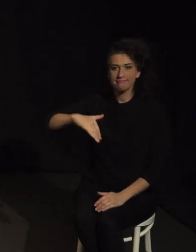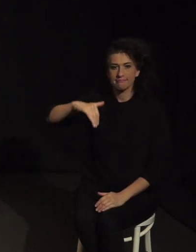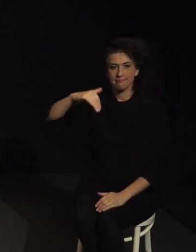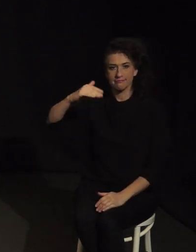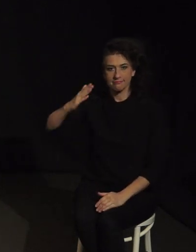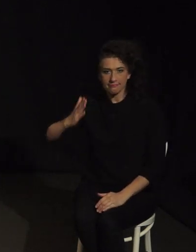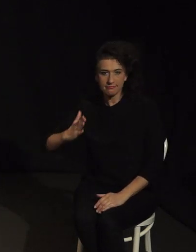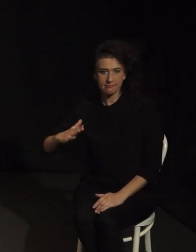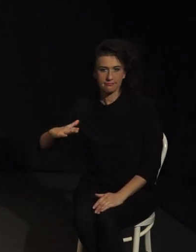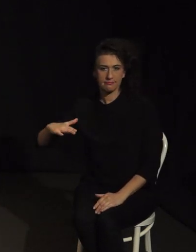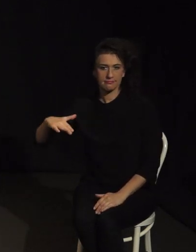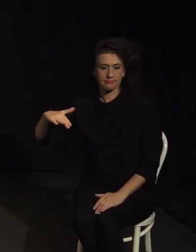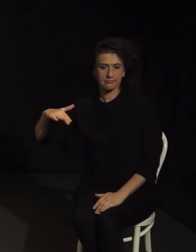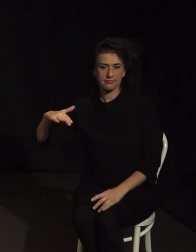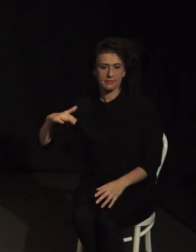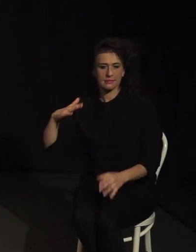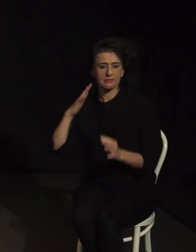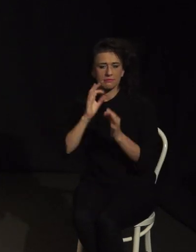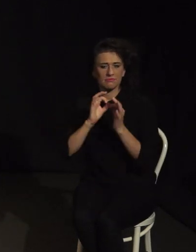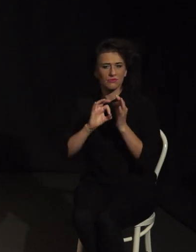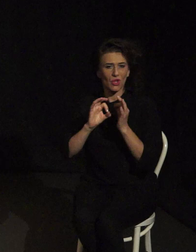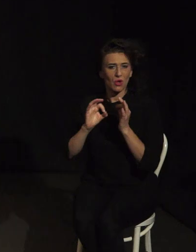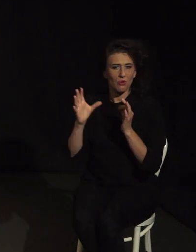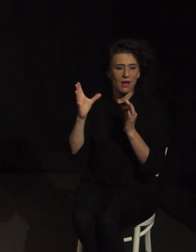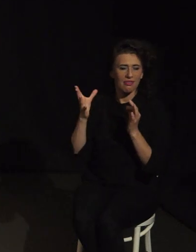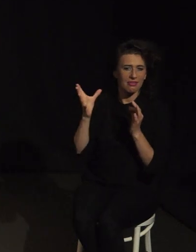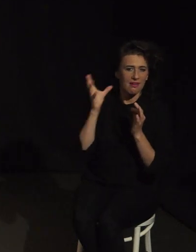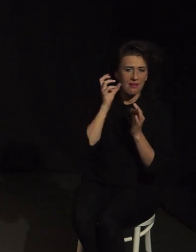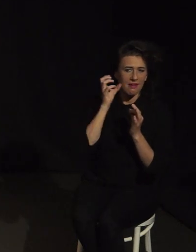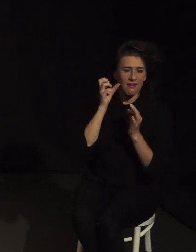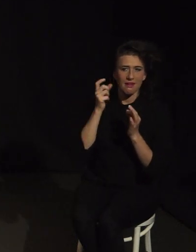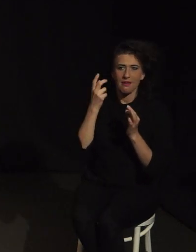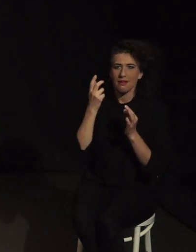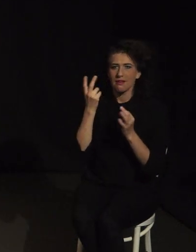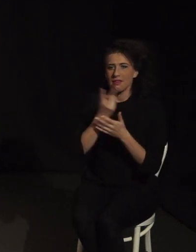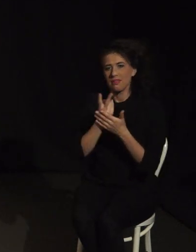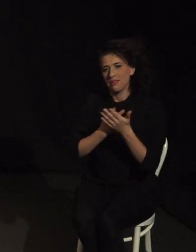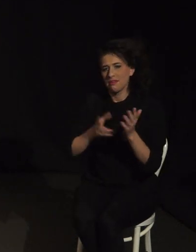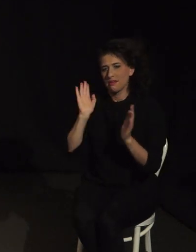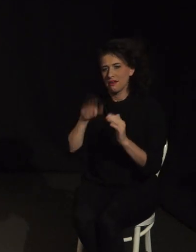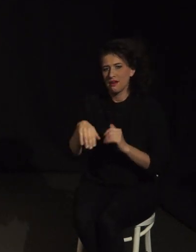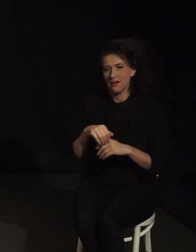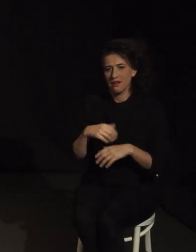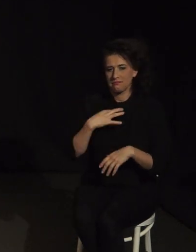We are not fully aware of it. We just read the poem as God intended.